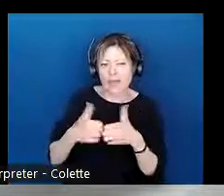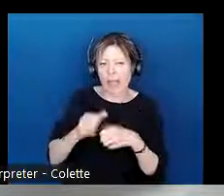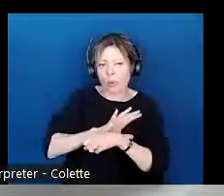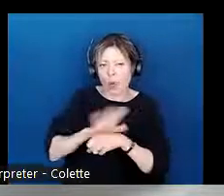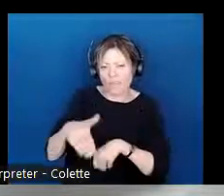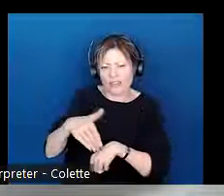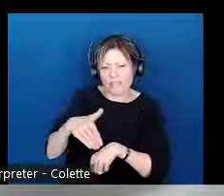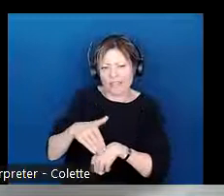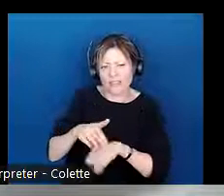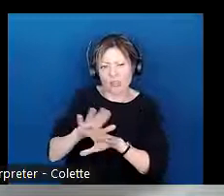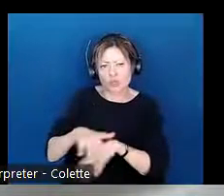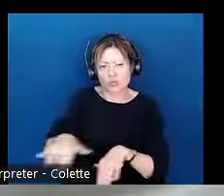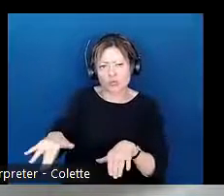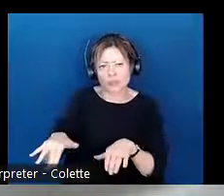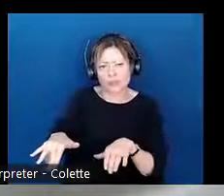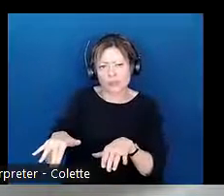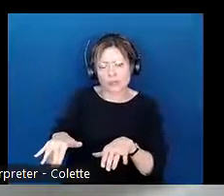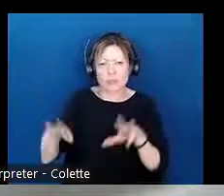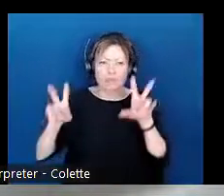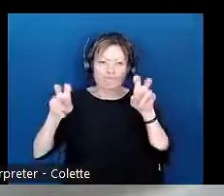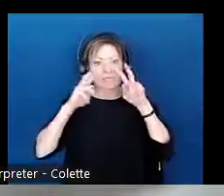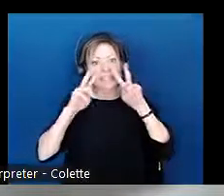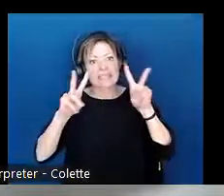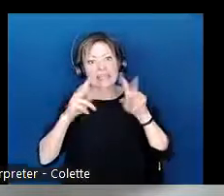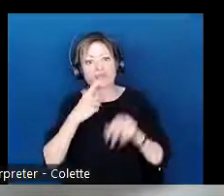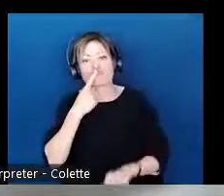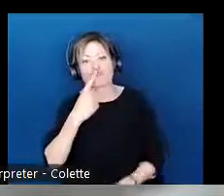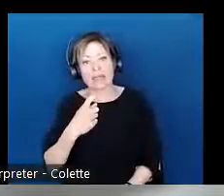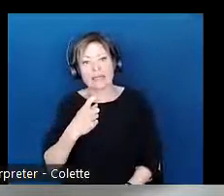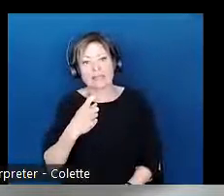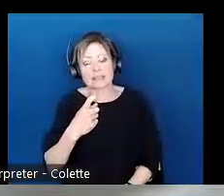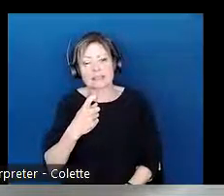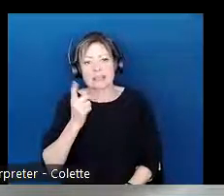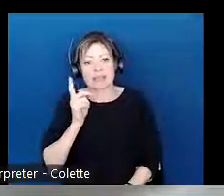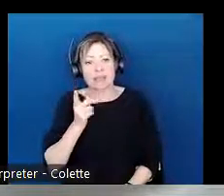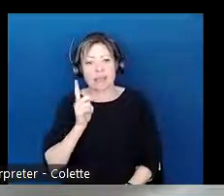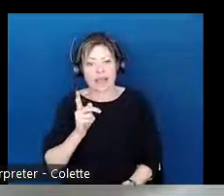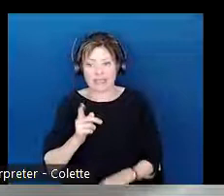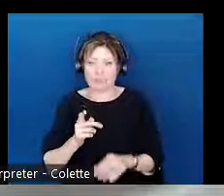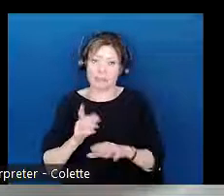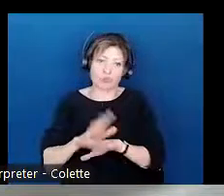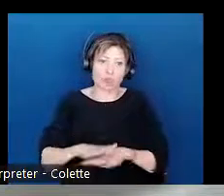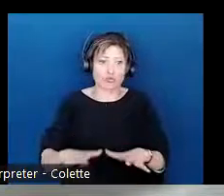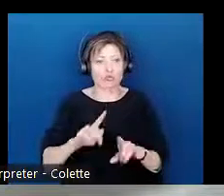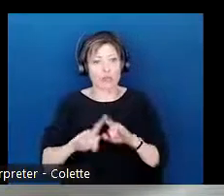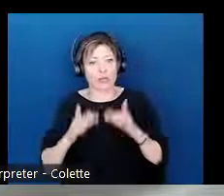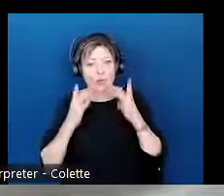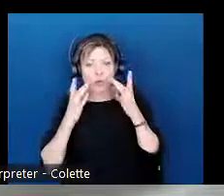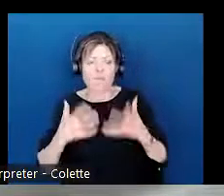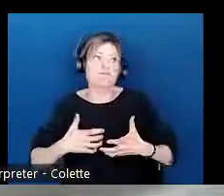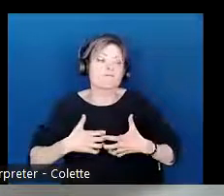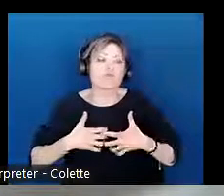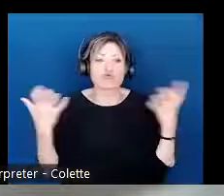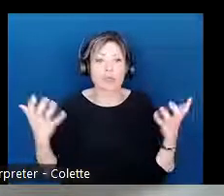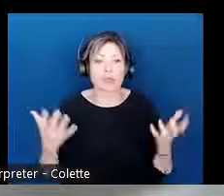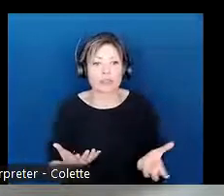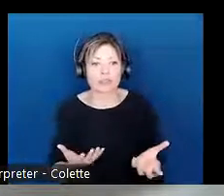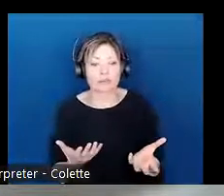um so I guess seeing red is probably trying to represent their frustration um yeah with that